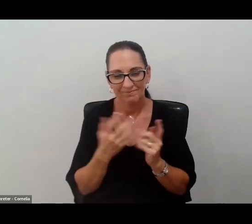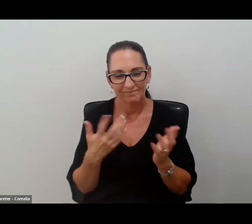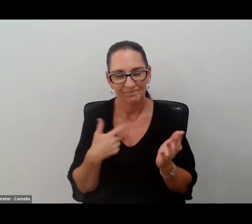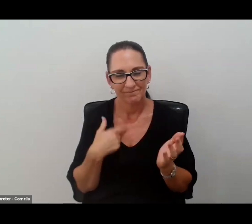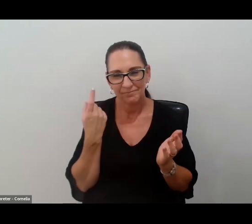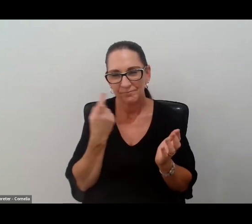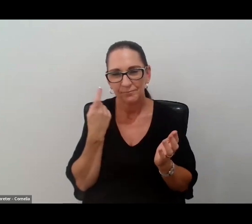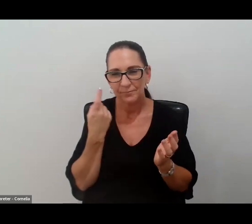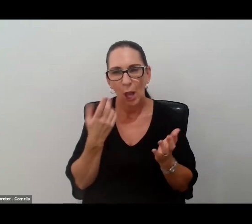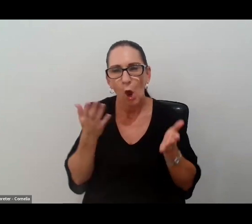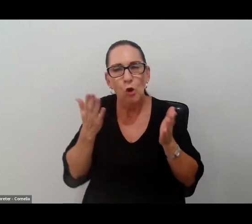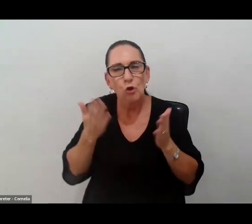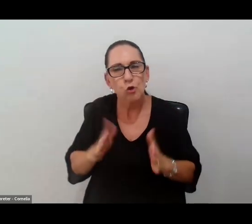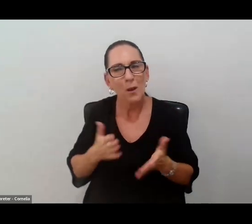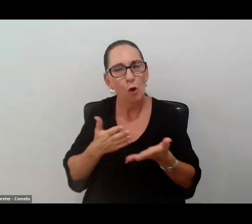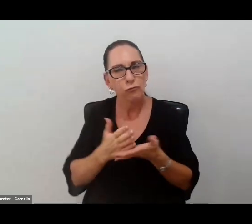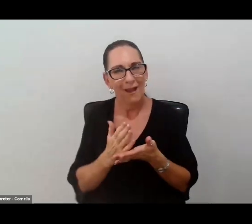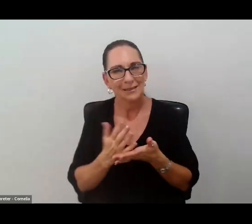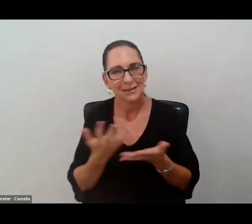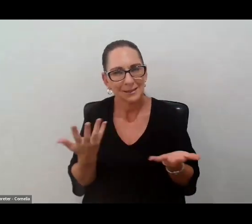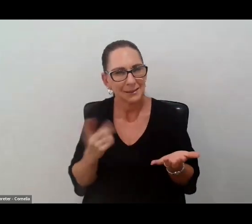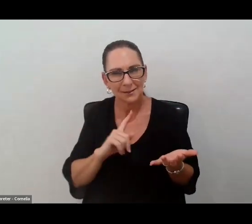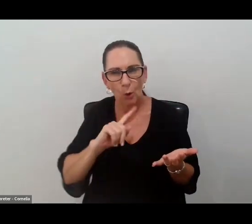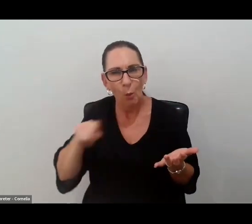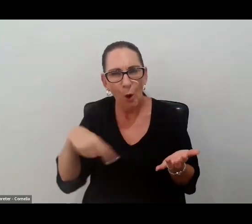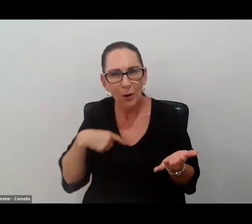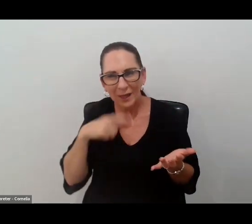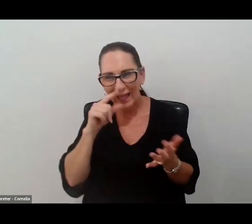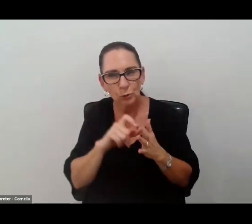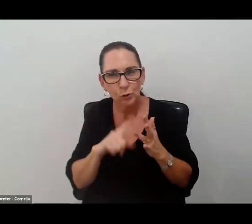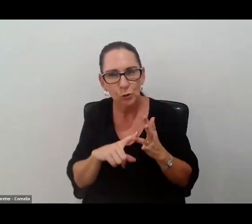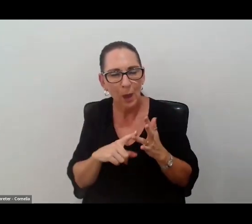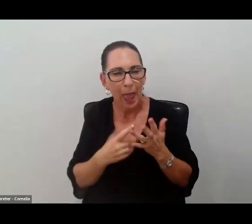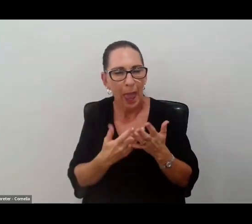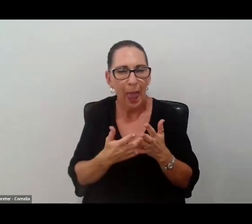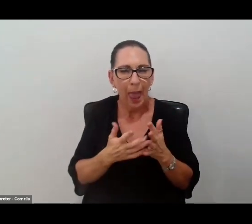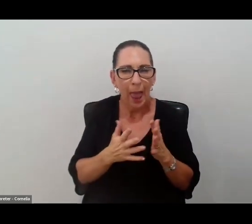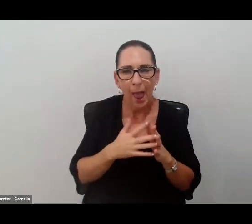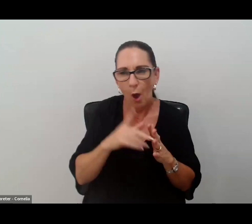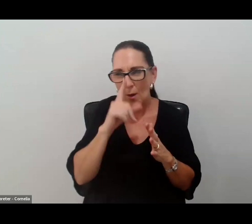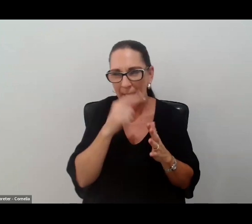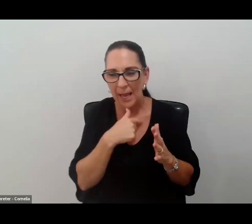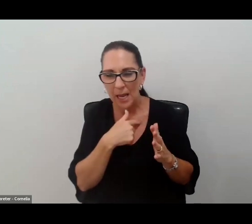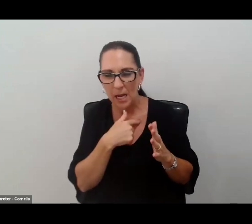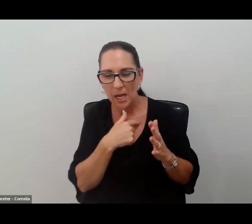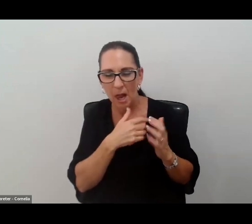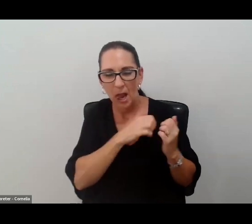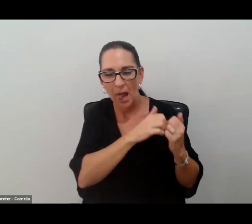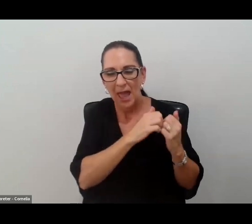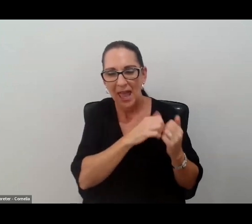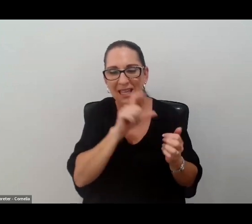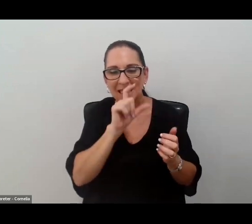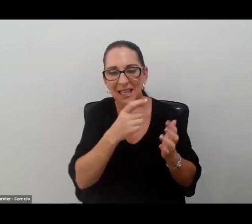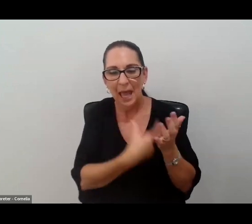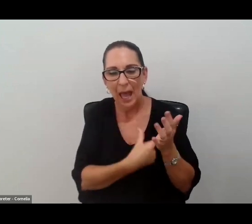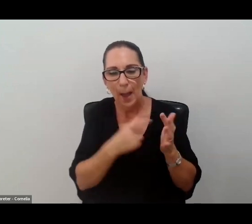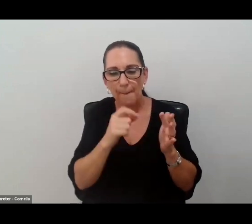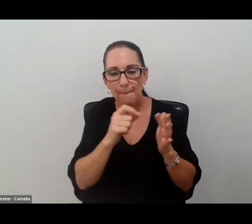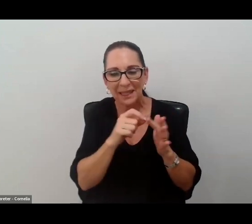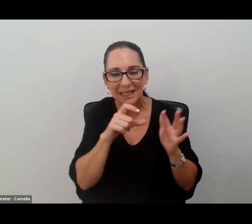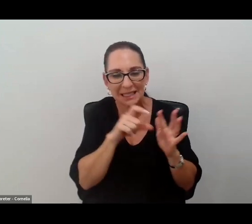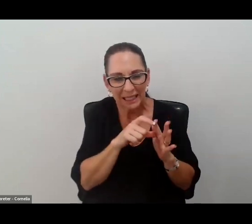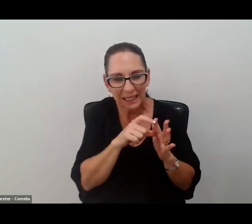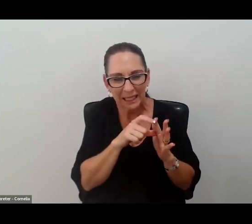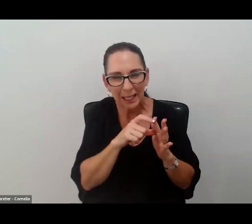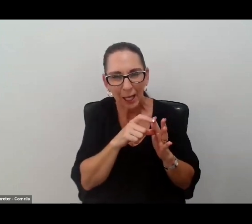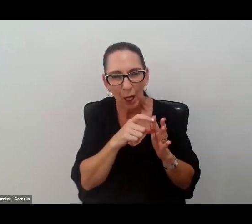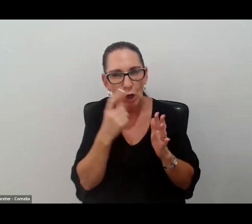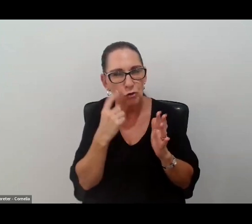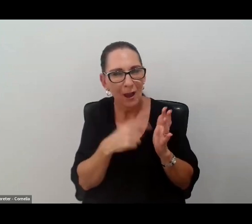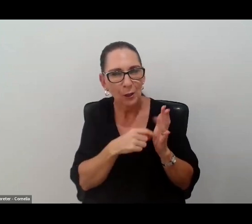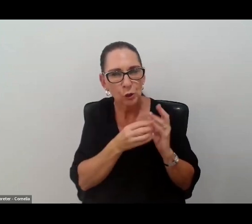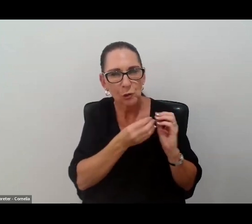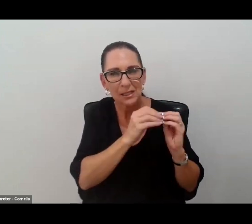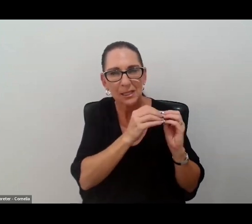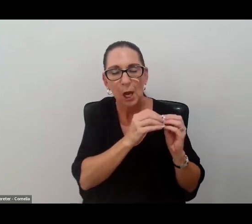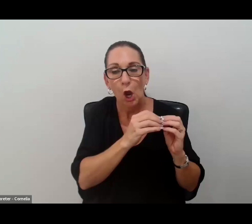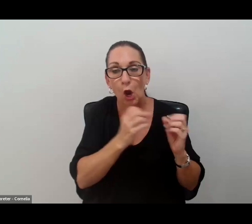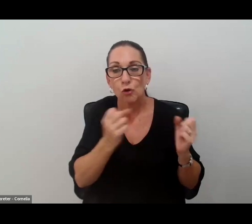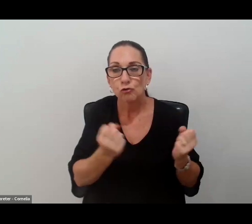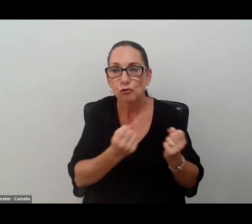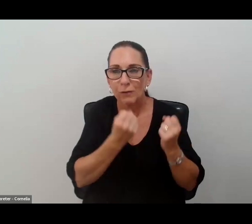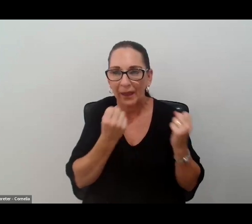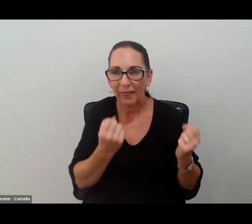of human rights and how can we leverage off the CRPD to strengthen national consistency,